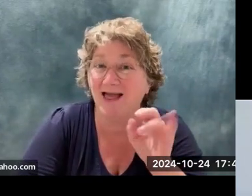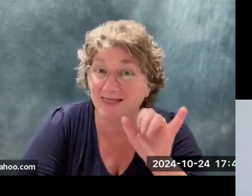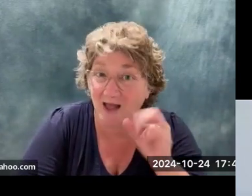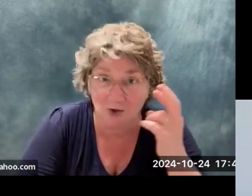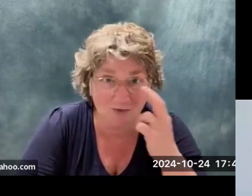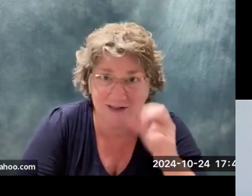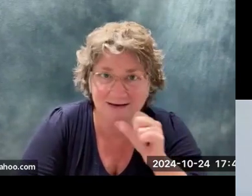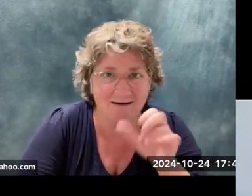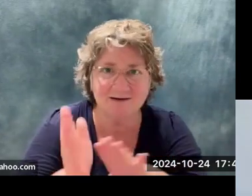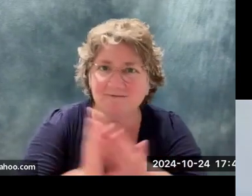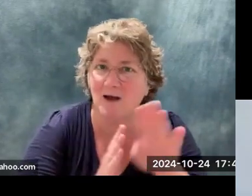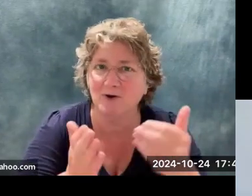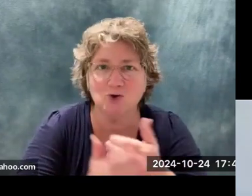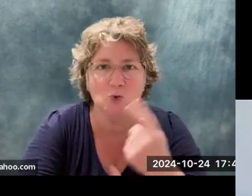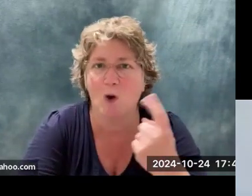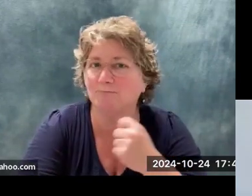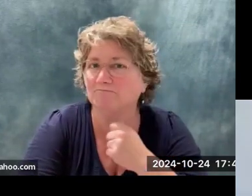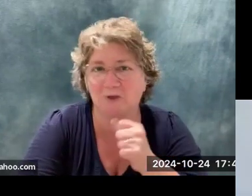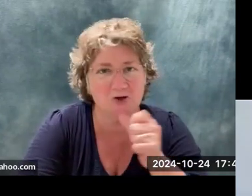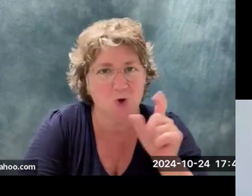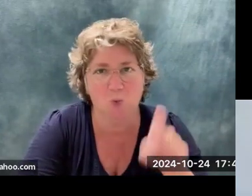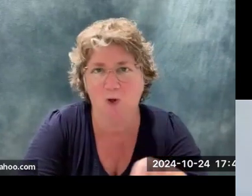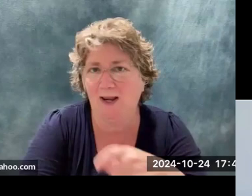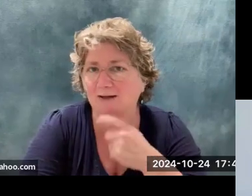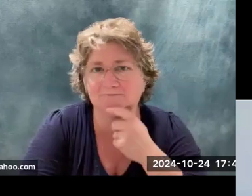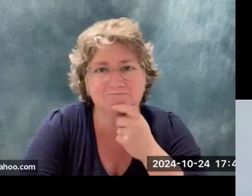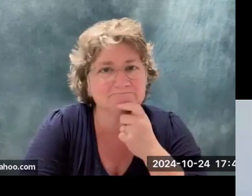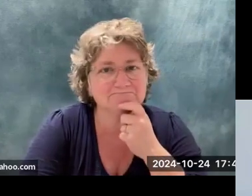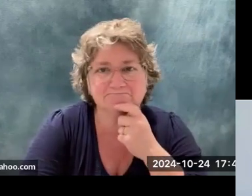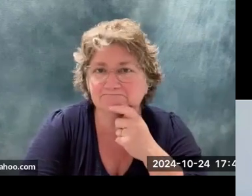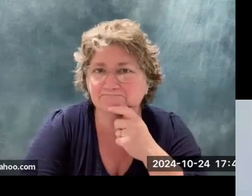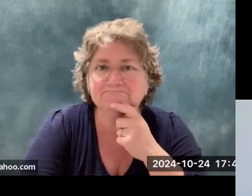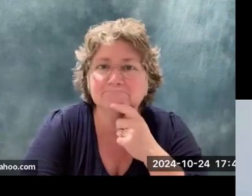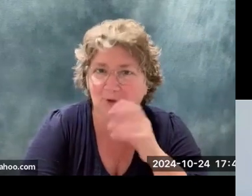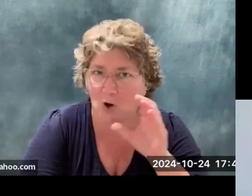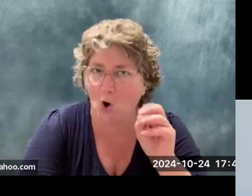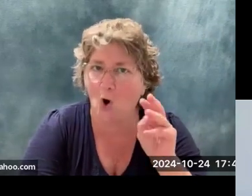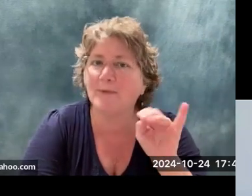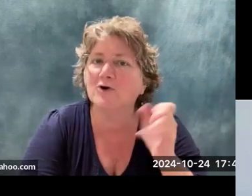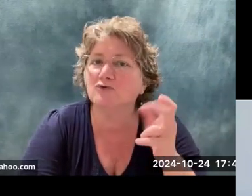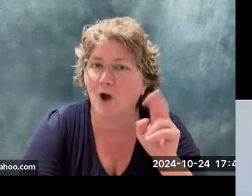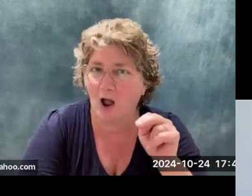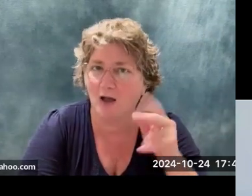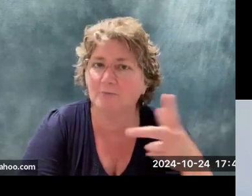because they don't need to. So the Omicron booster vaccine is working against all the Omicron